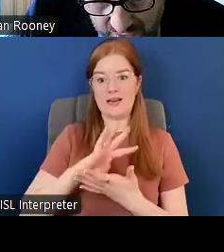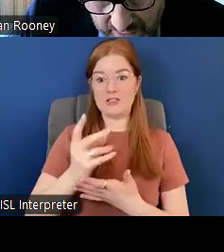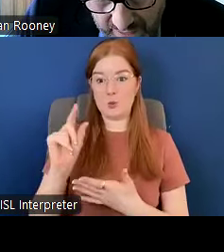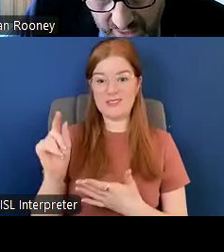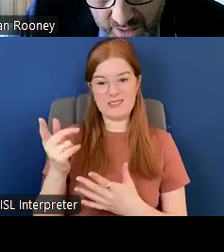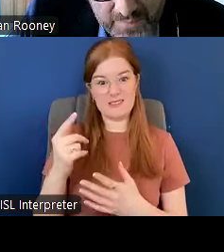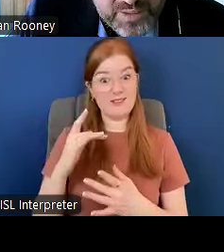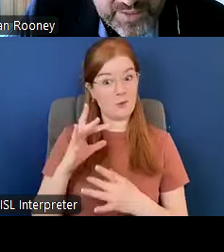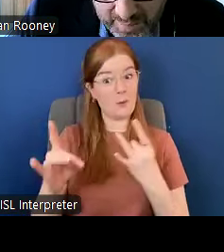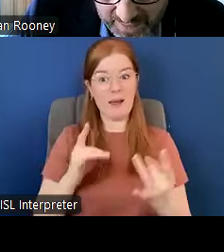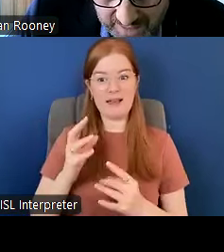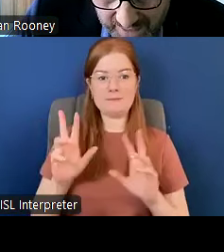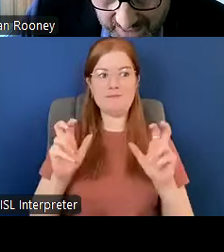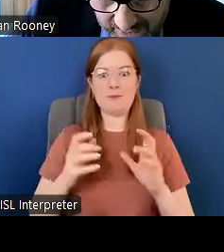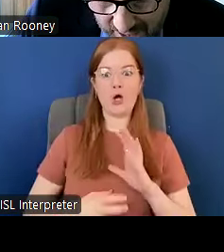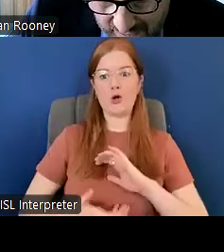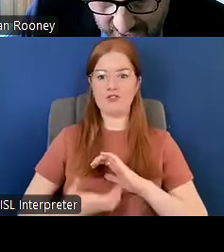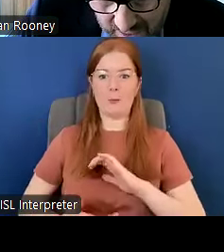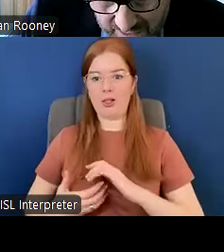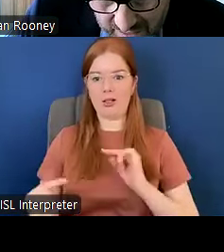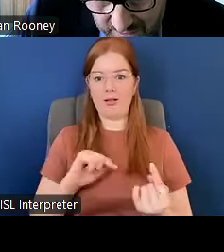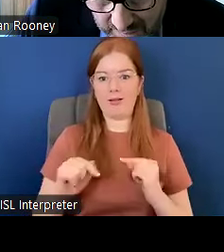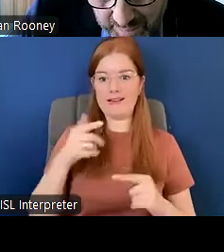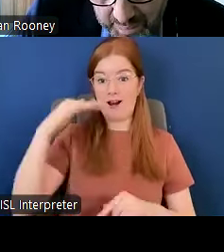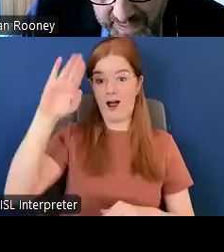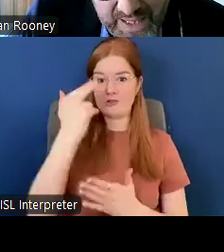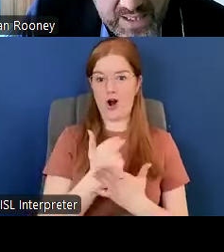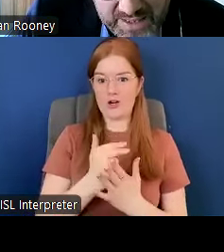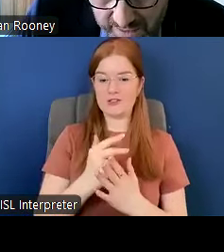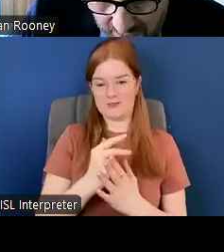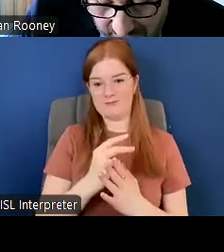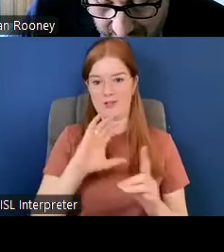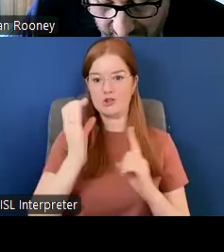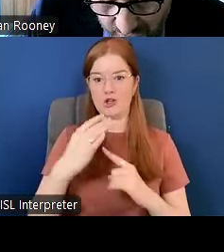causing uncomfortable turbulence in Irish art circles. By the late 1930s they were